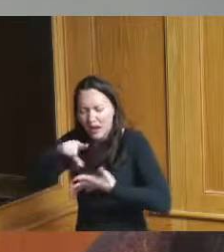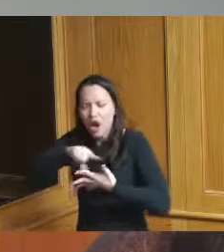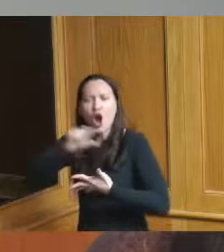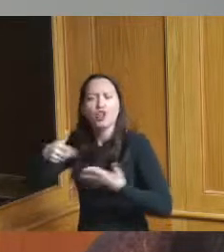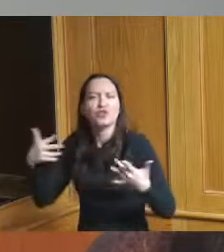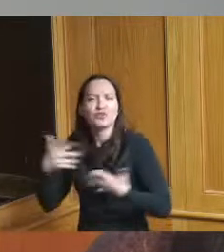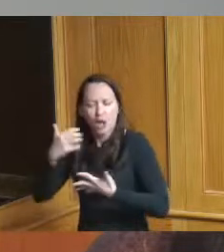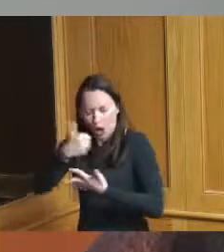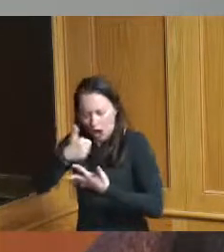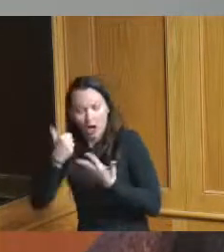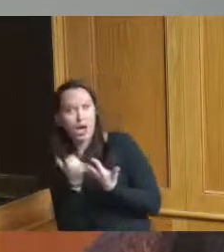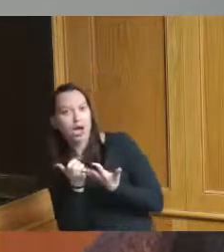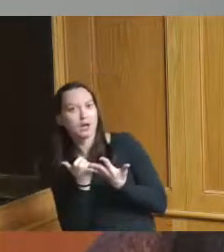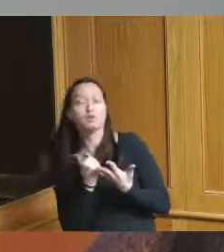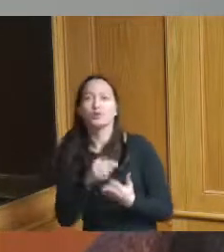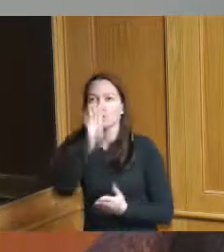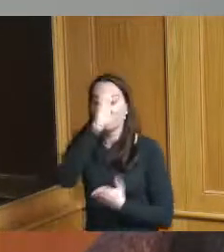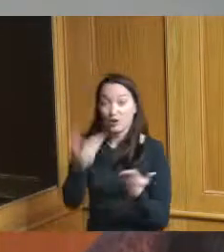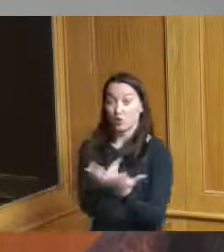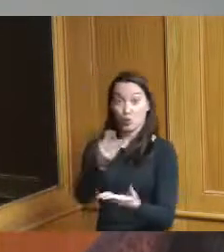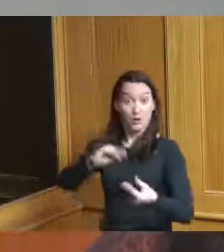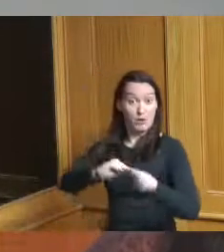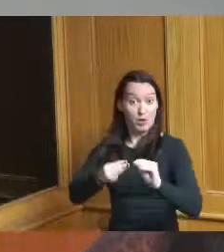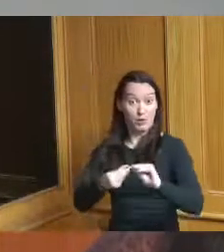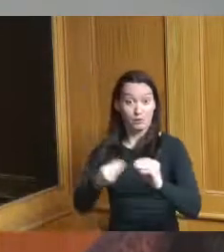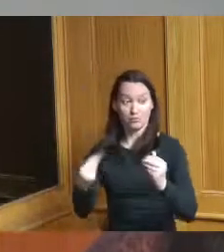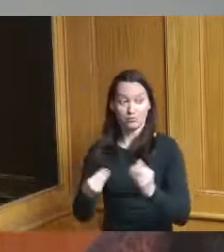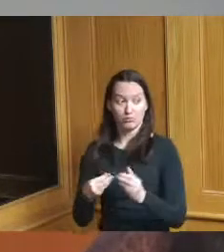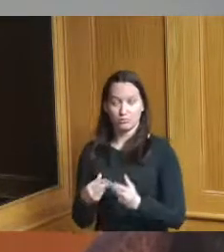people and it's a new statistic right I mean that that wasn't the case back